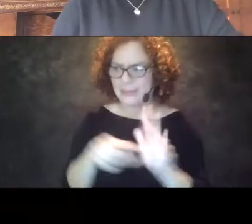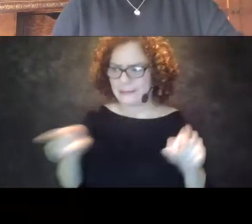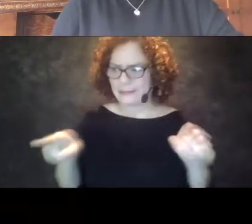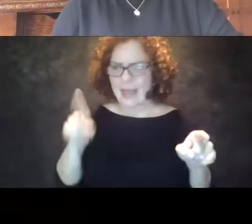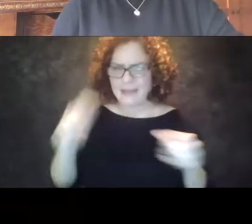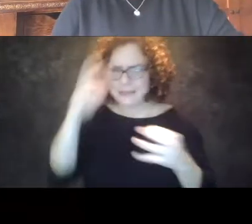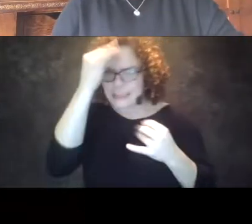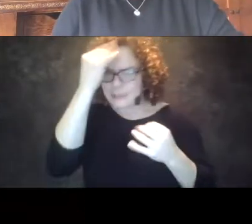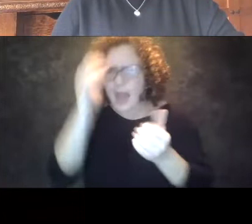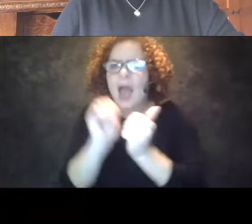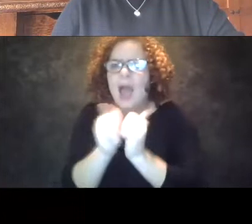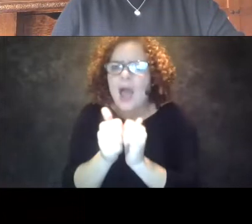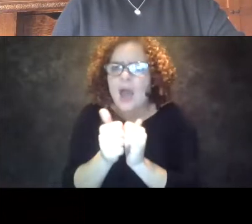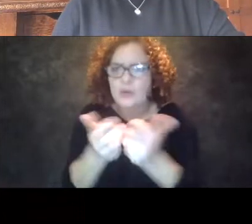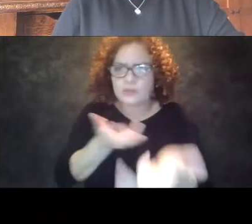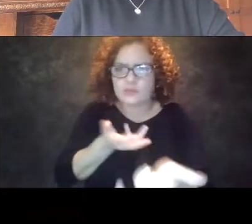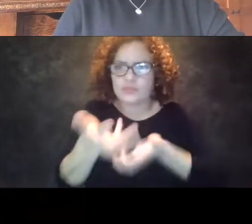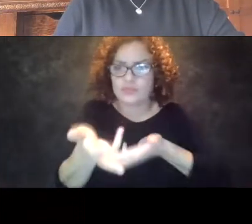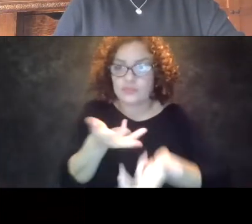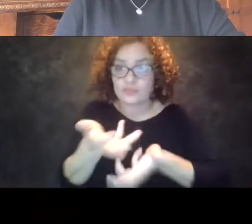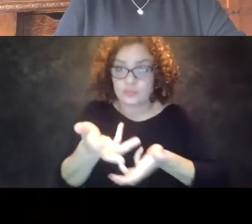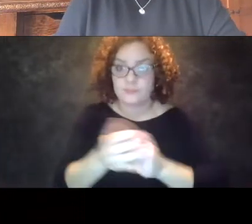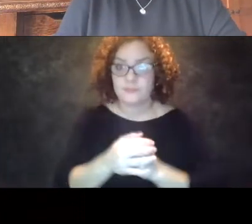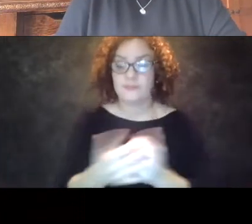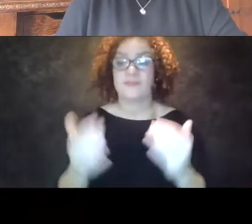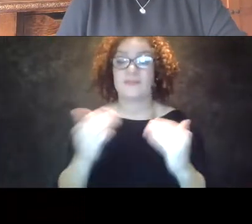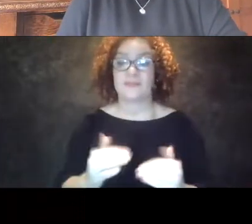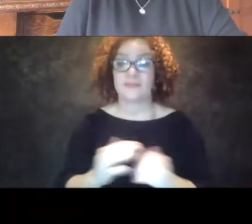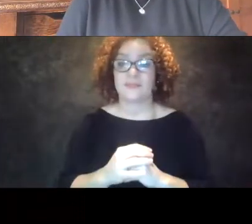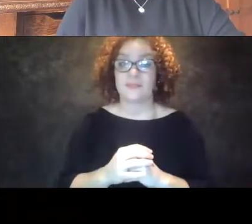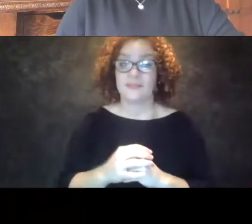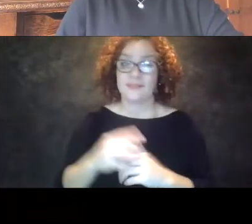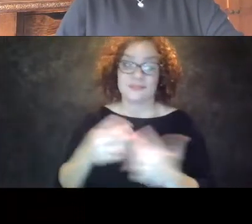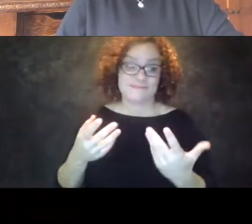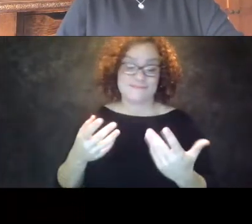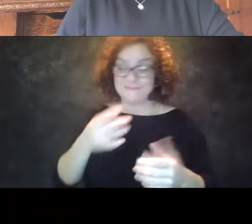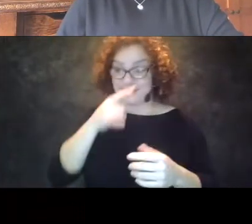about each other's differences. Peers also just don't know enough about sensory differences.